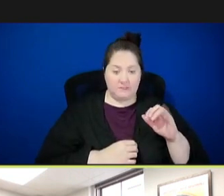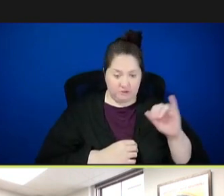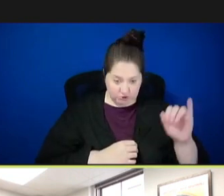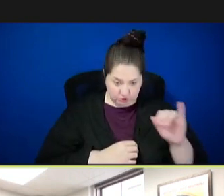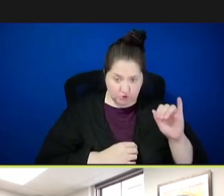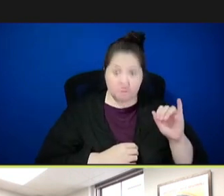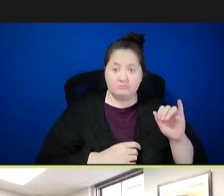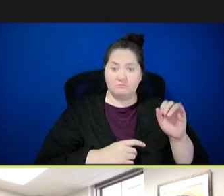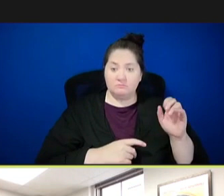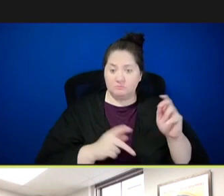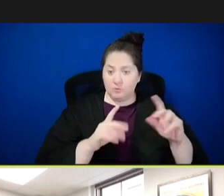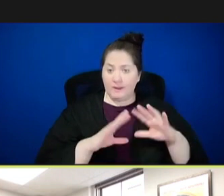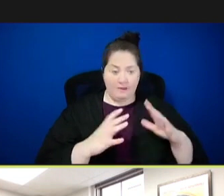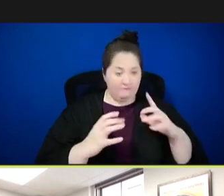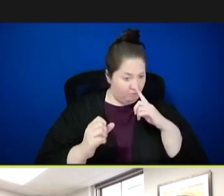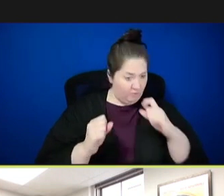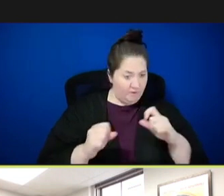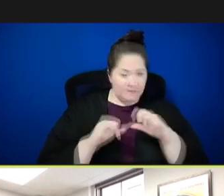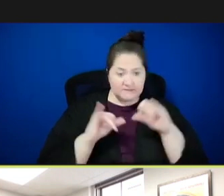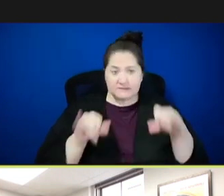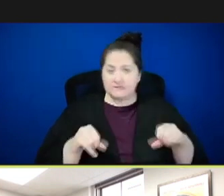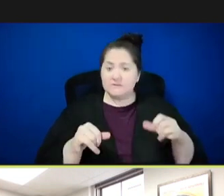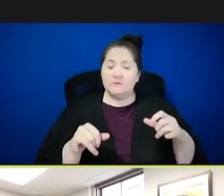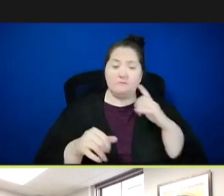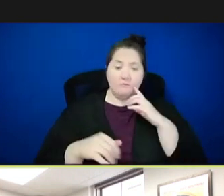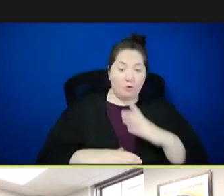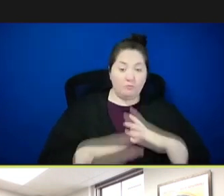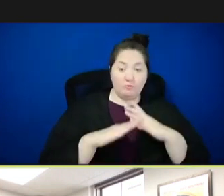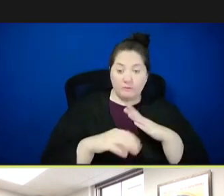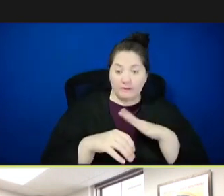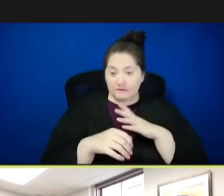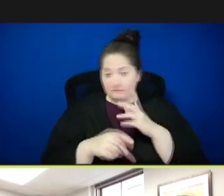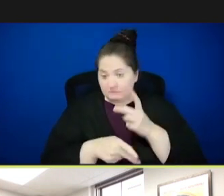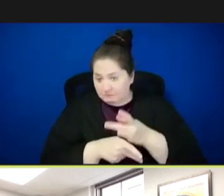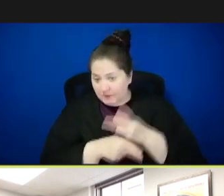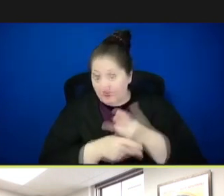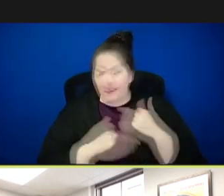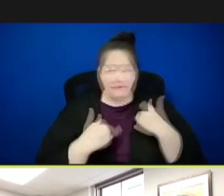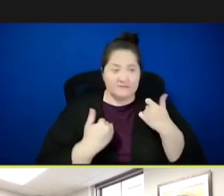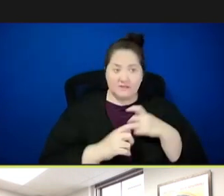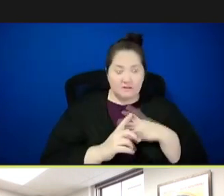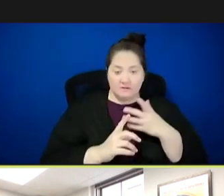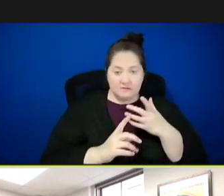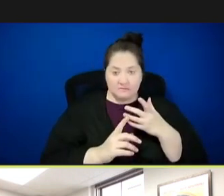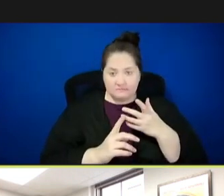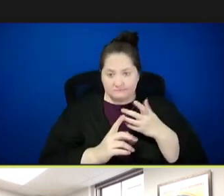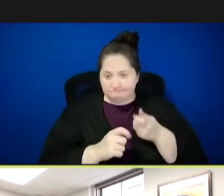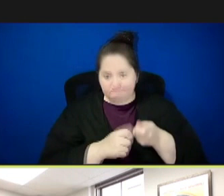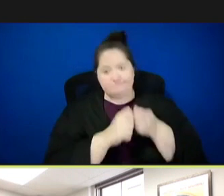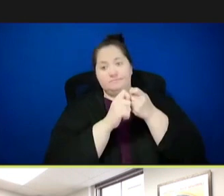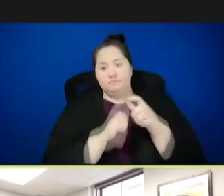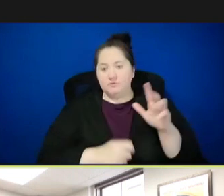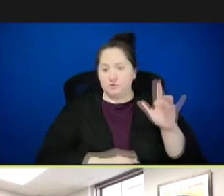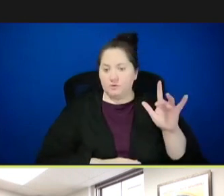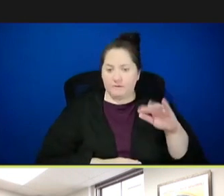a very robust system for preventative care and we still can't get to 25 percent. The other speakers,